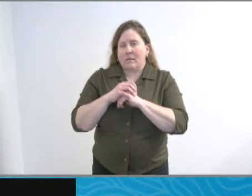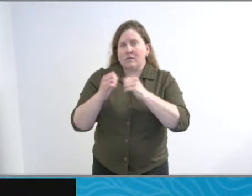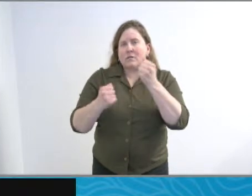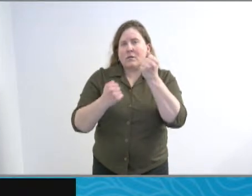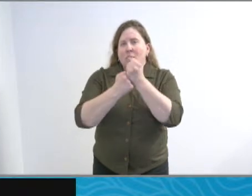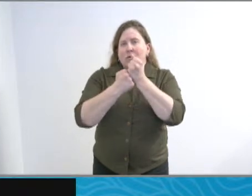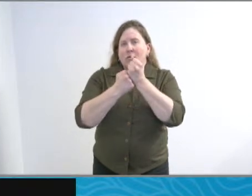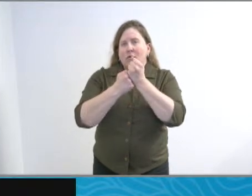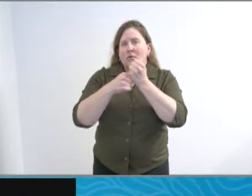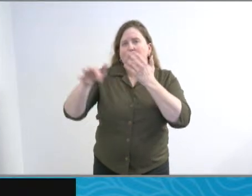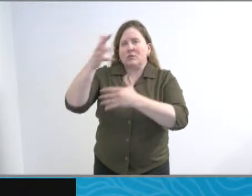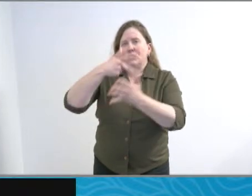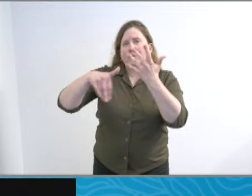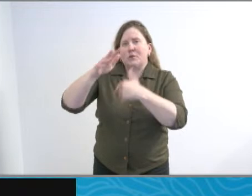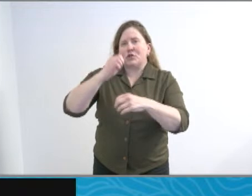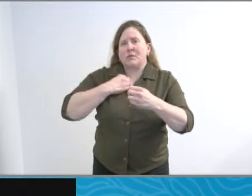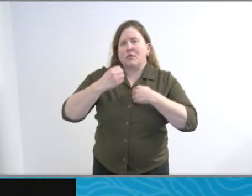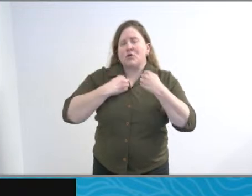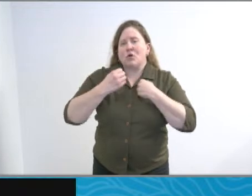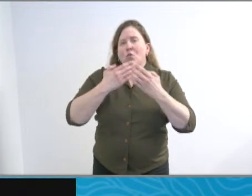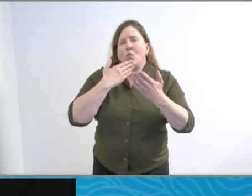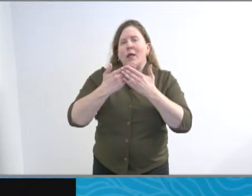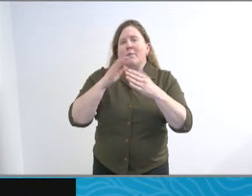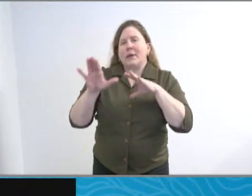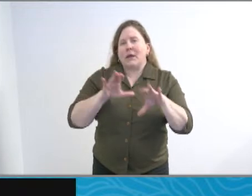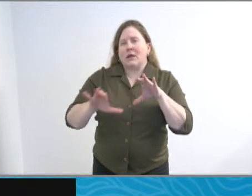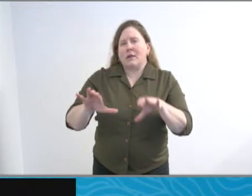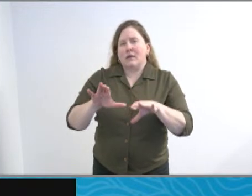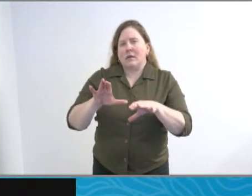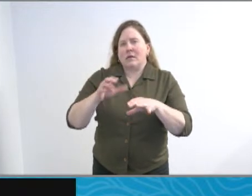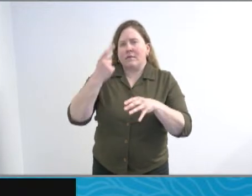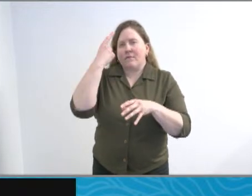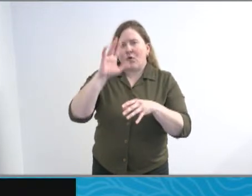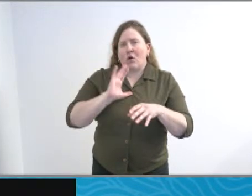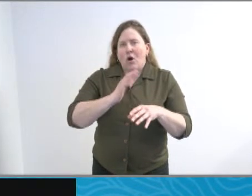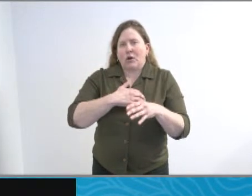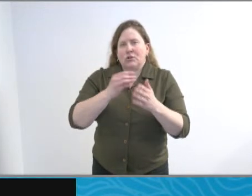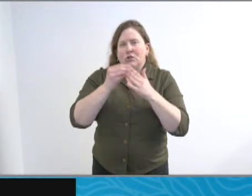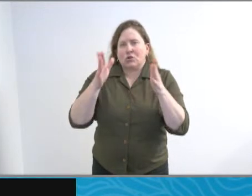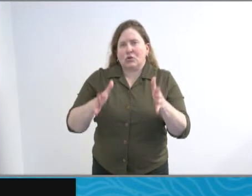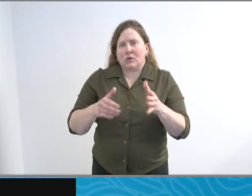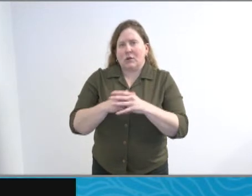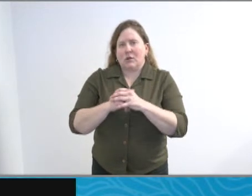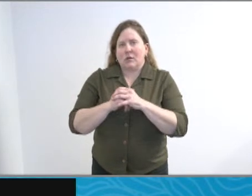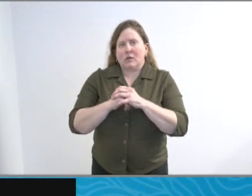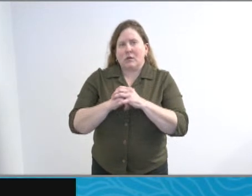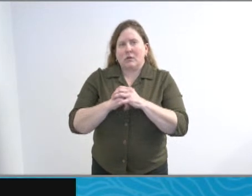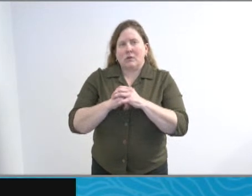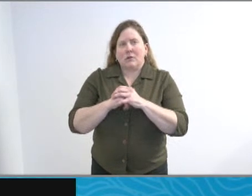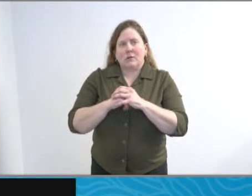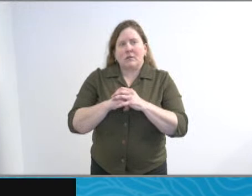social emotional wellbeing of our students. In addition, when you look at the second thing on the bottom there,